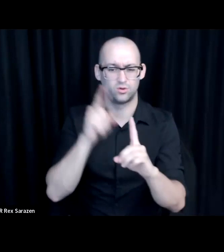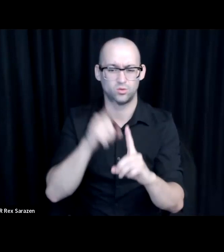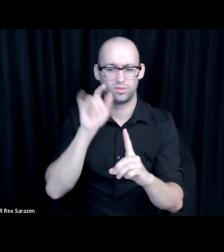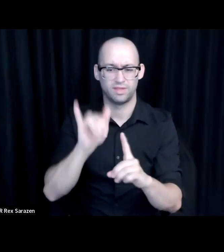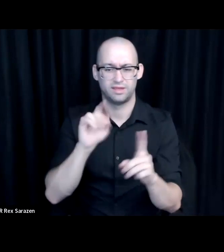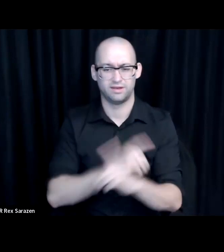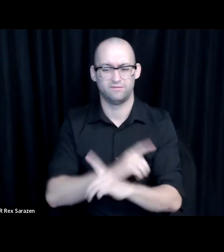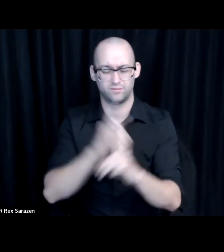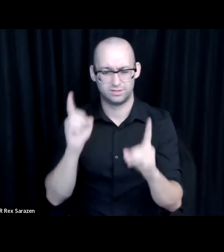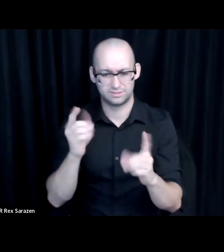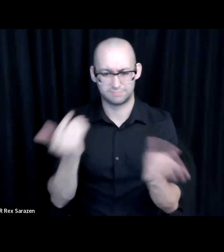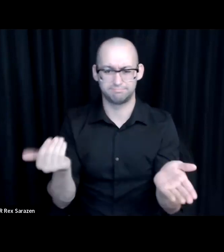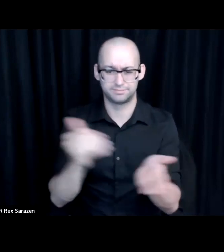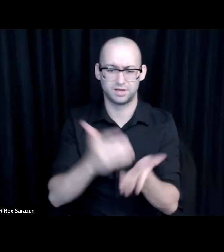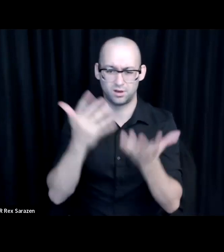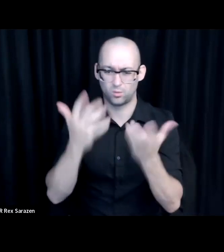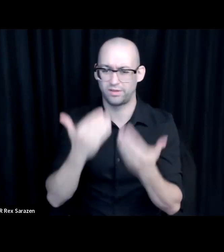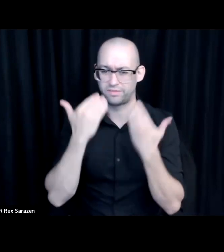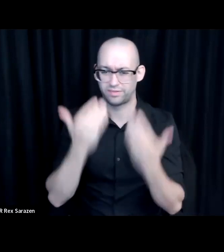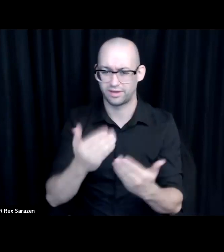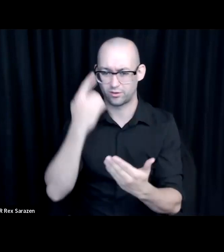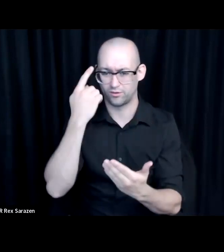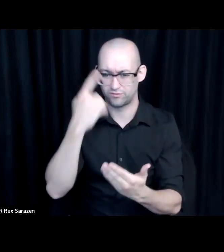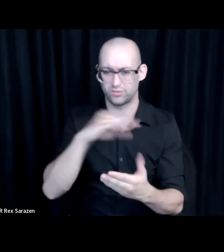I want to thank you all for your engagement in this planning process, and as we move forward